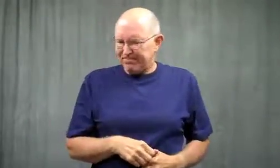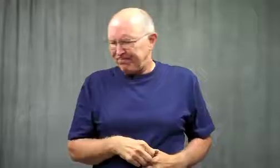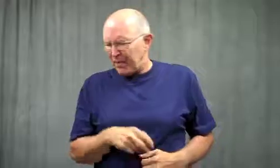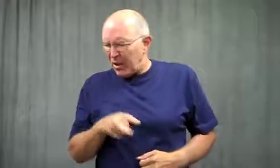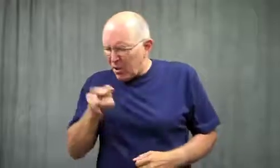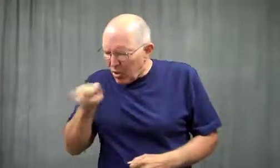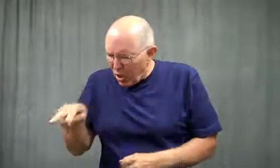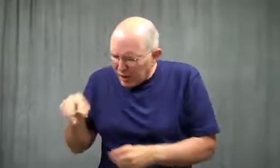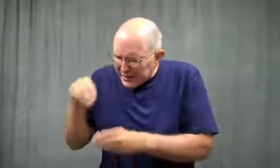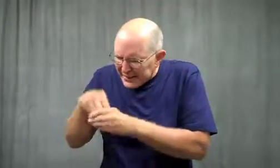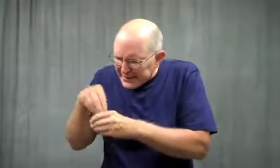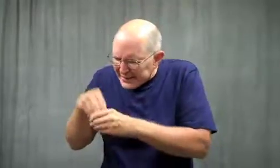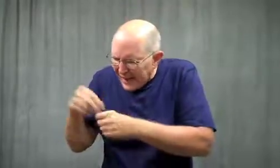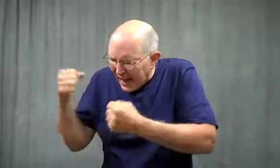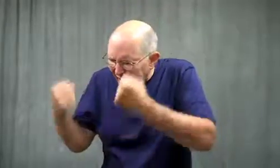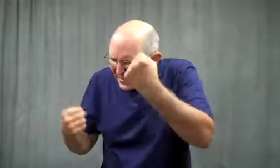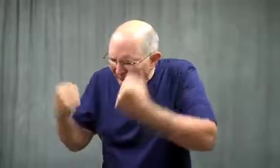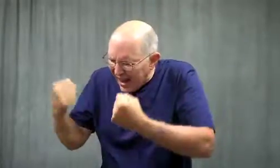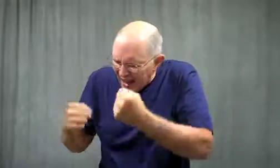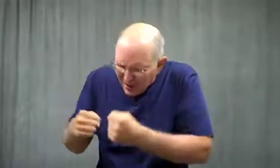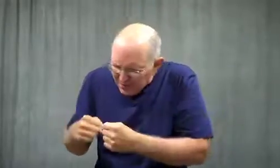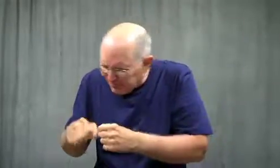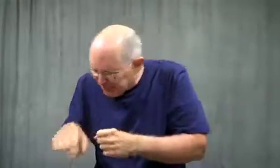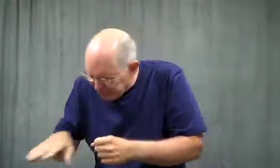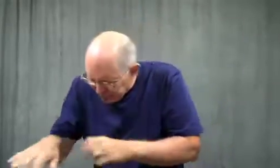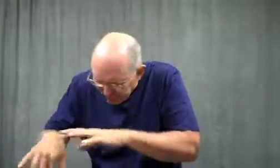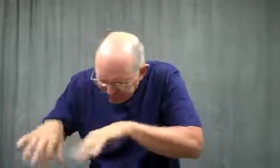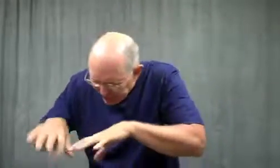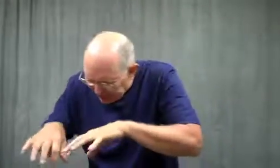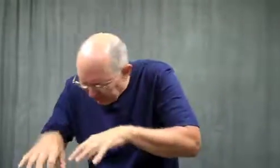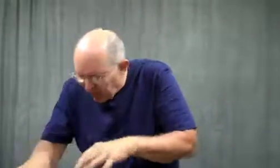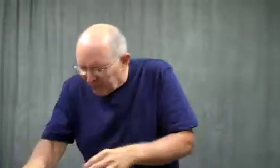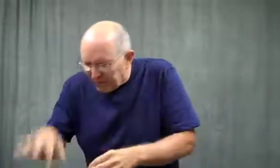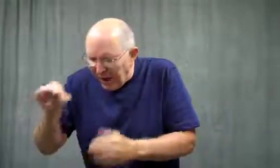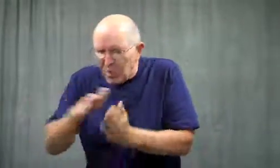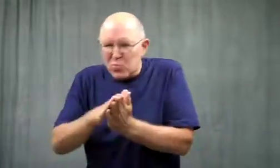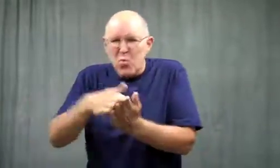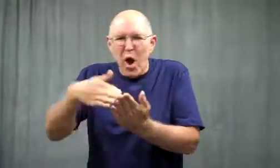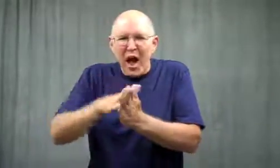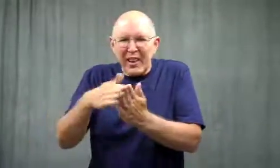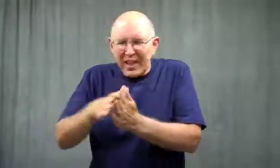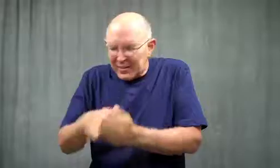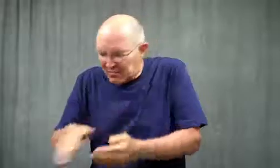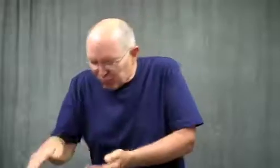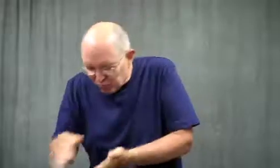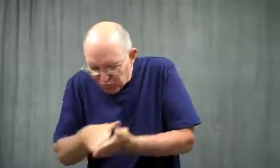He looked in the car and found a wallet.